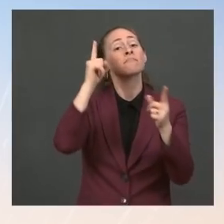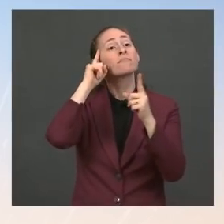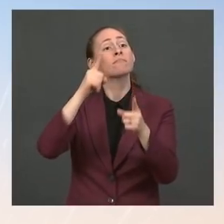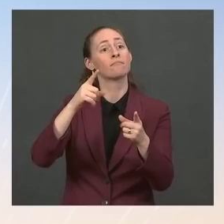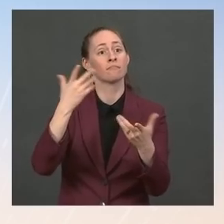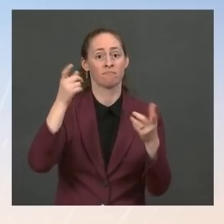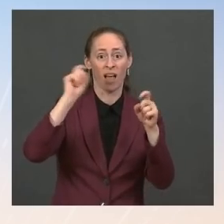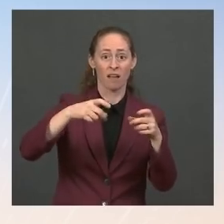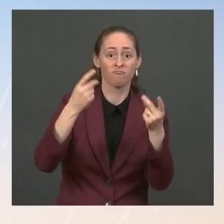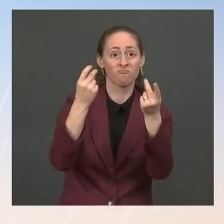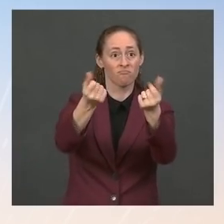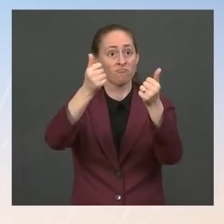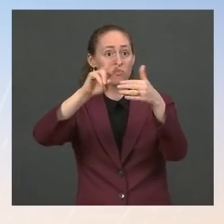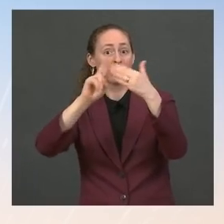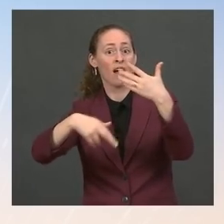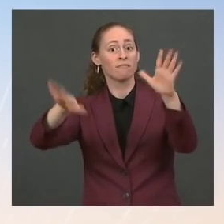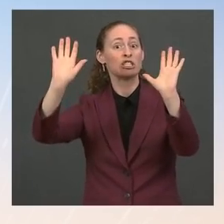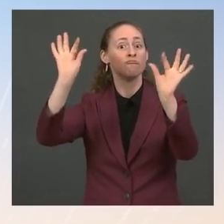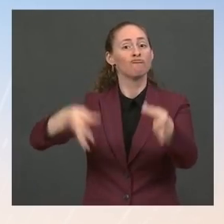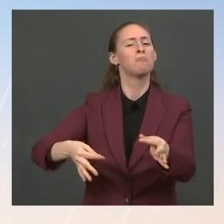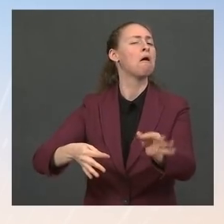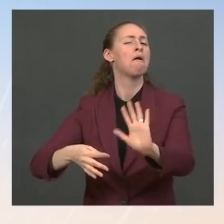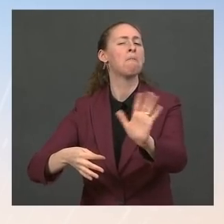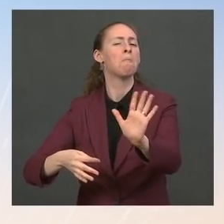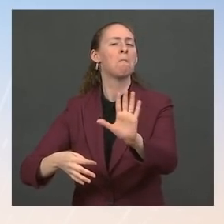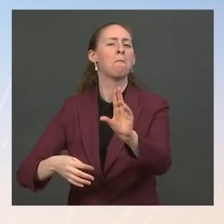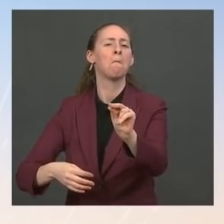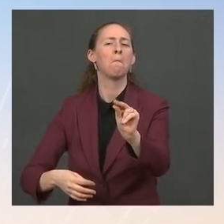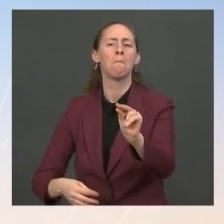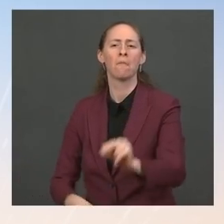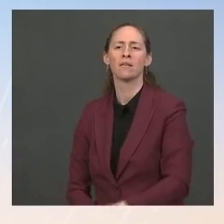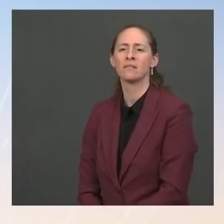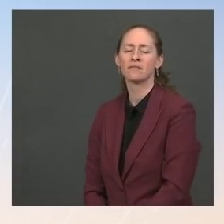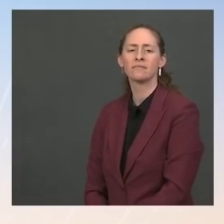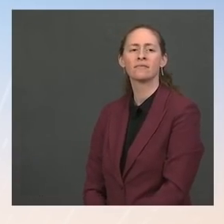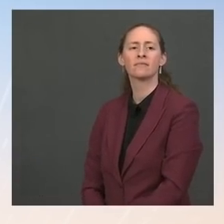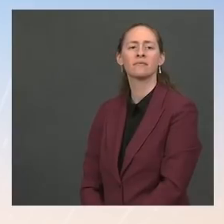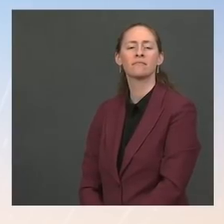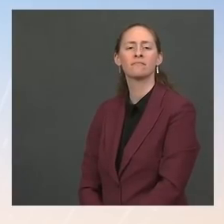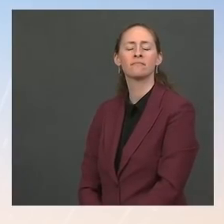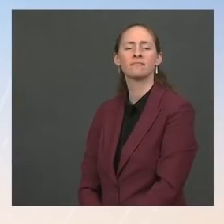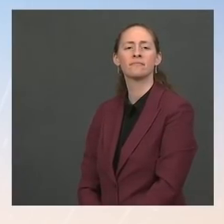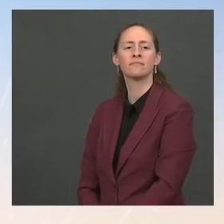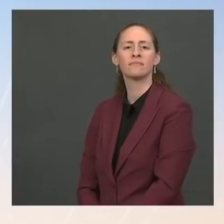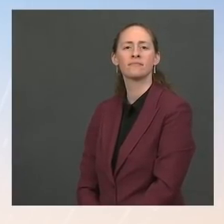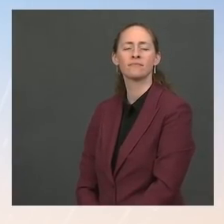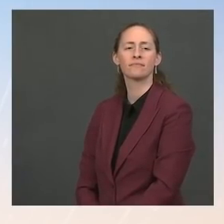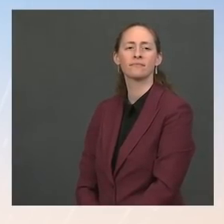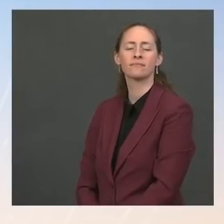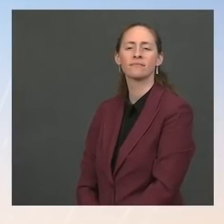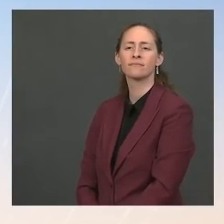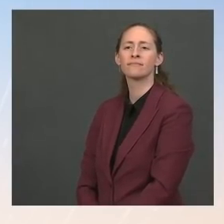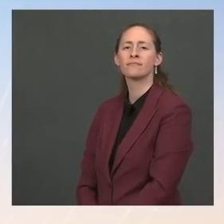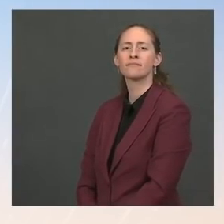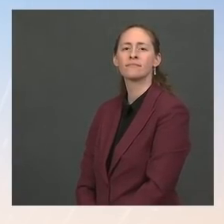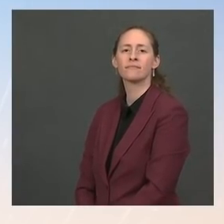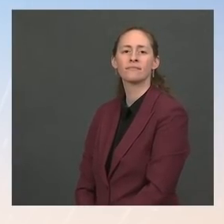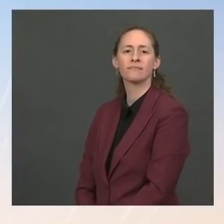The Press: Yeah, so there were reports that President Xi could ask the President to attend the Olympics in February. What kind of signal would it send